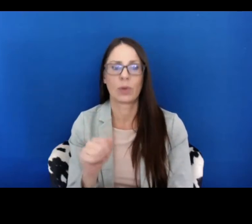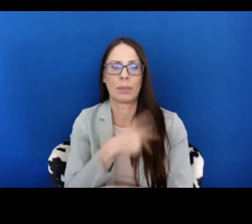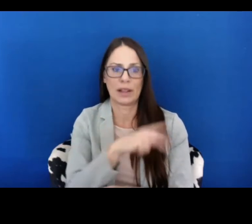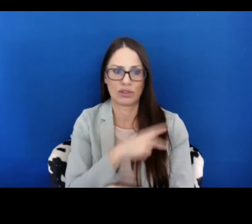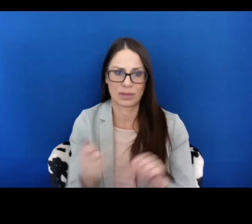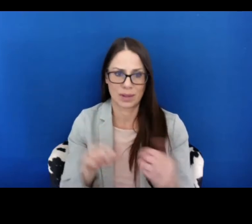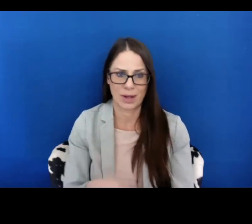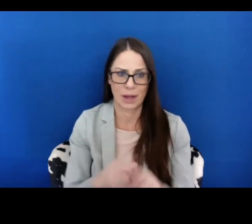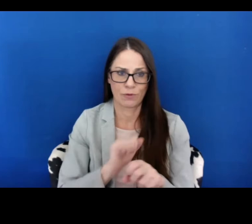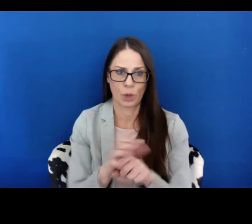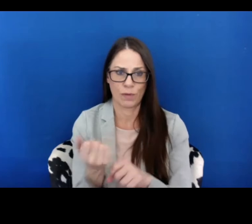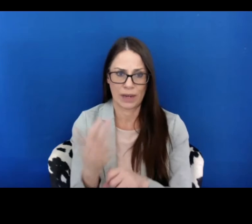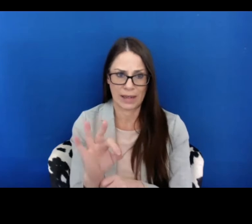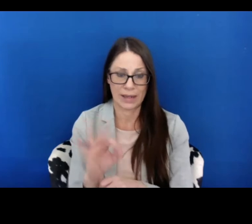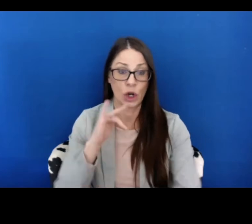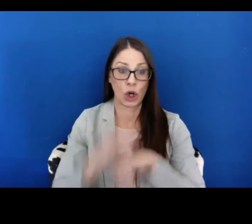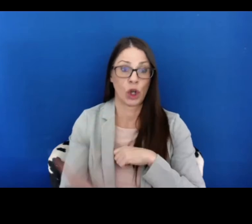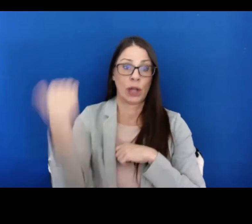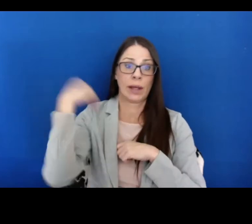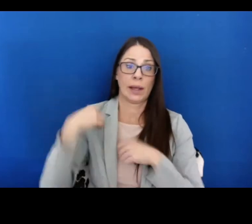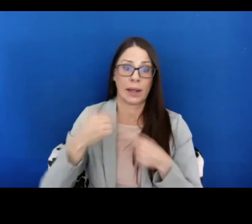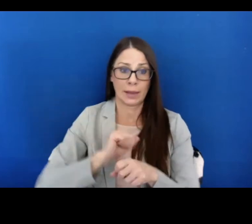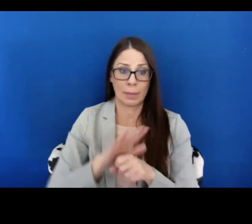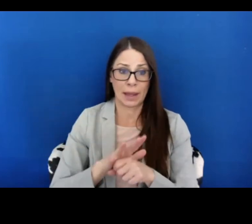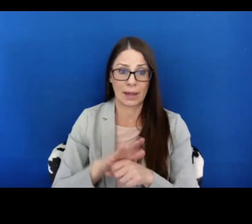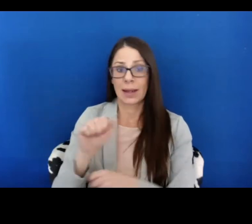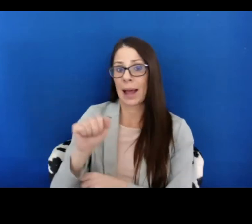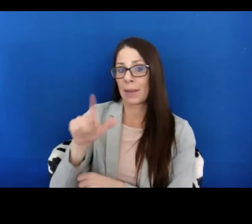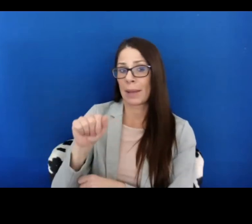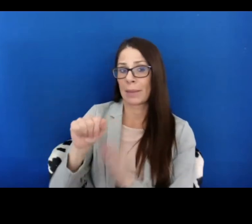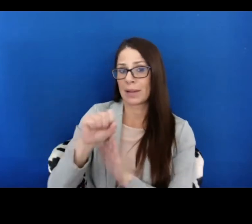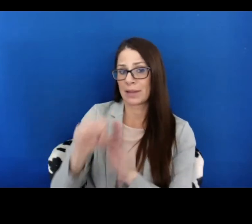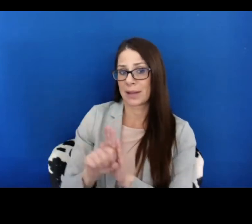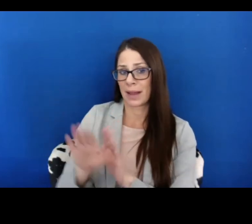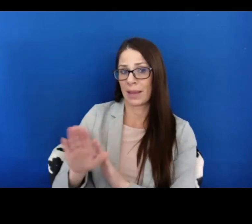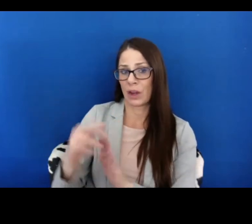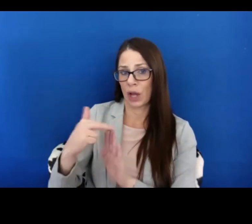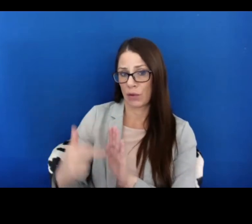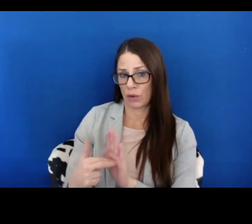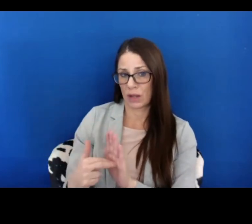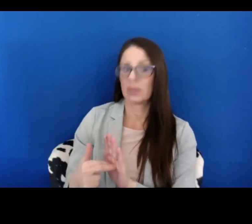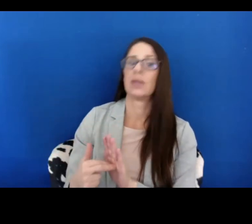15:24:54 Early in the pandemic Alabama's guidelines which fortunately have since been rescinded